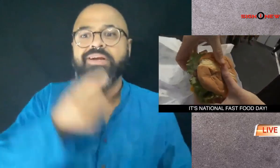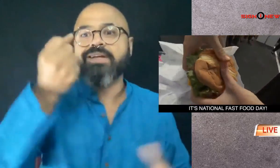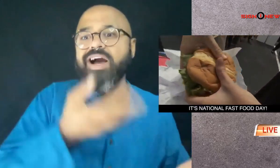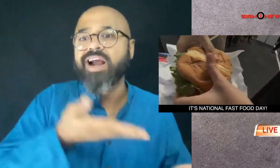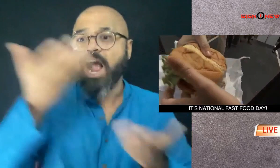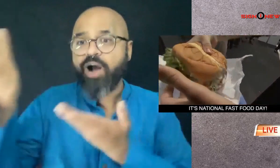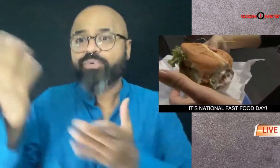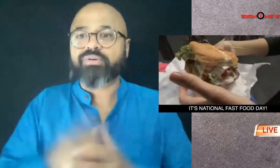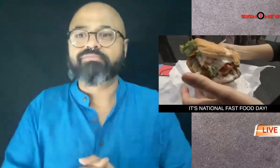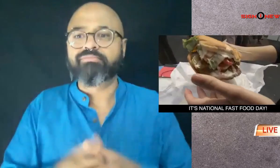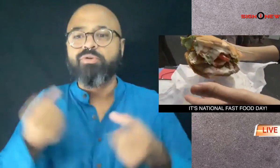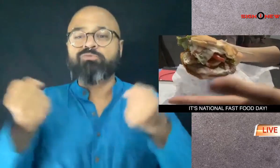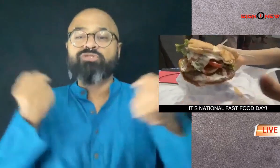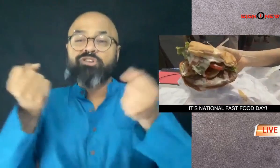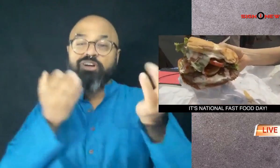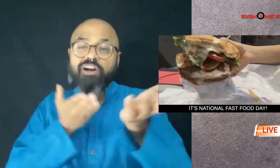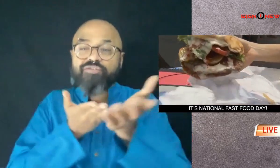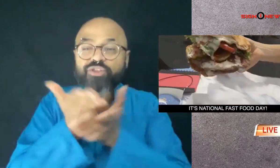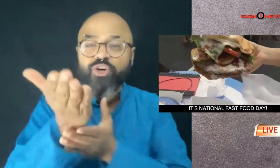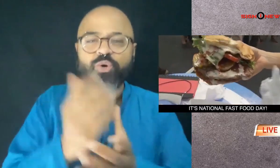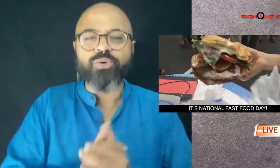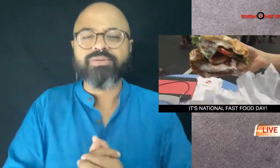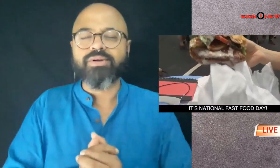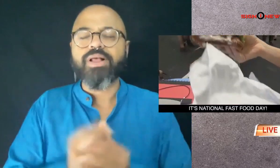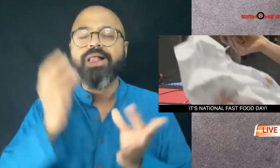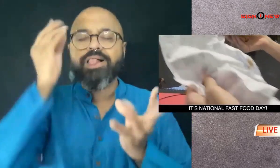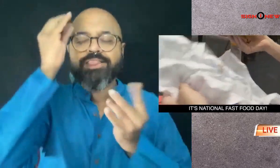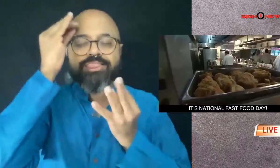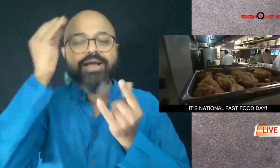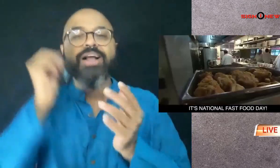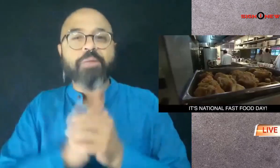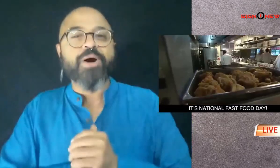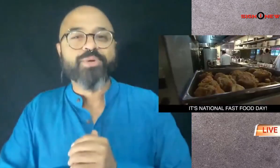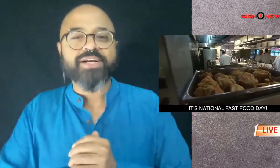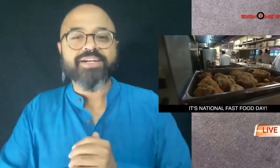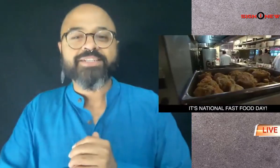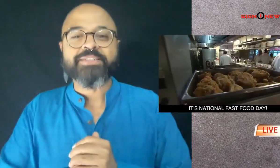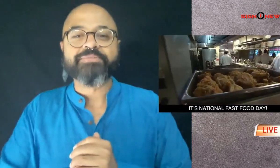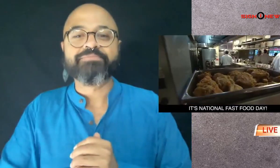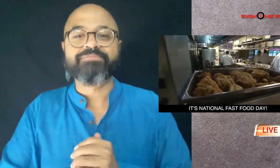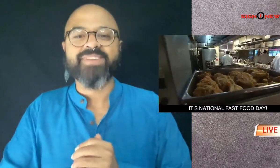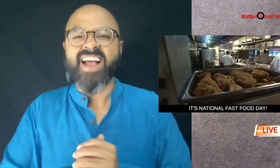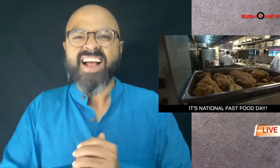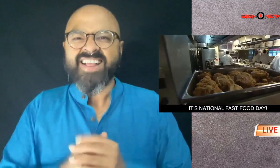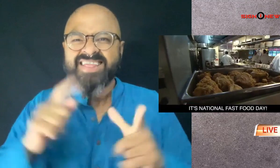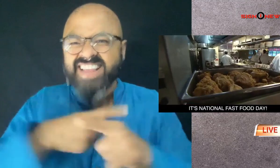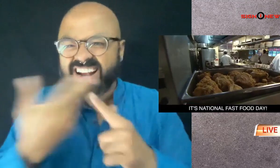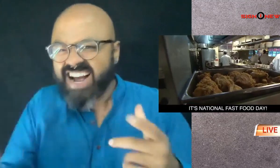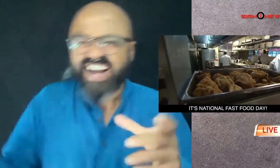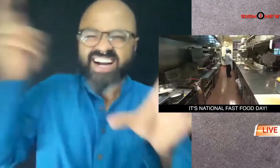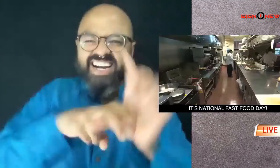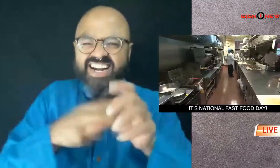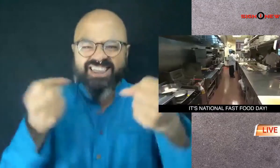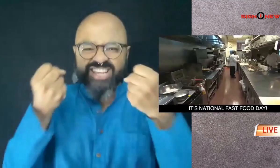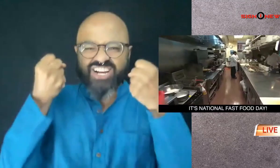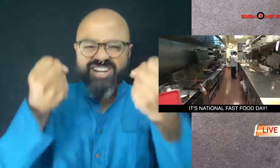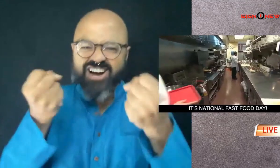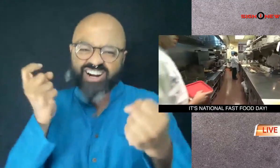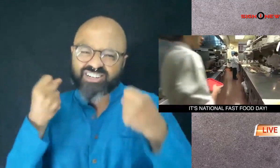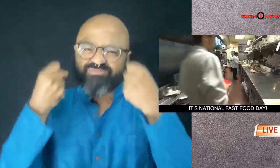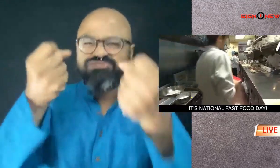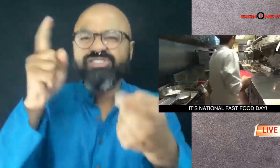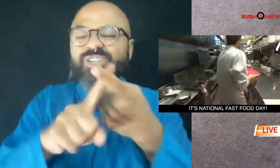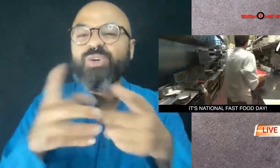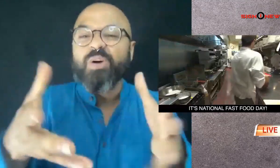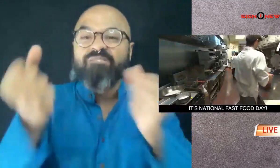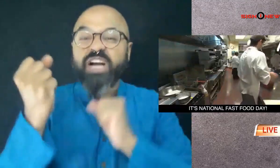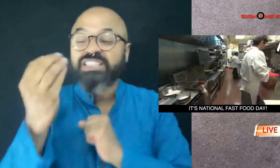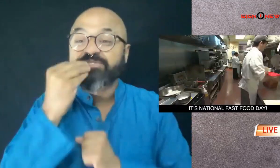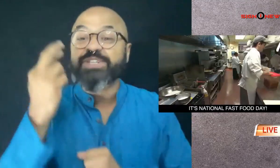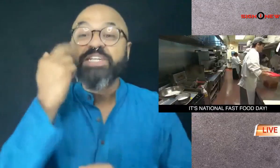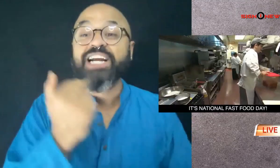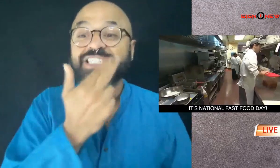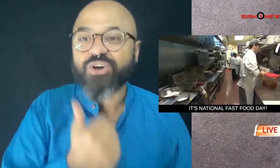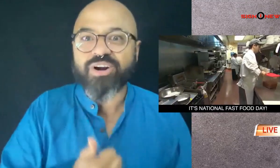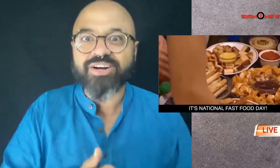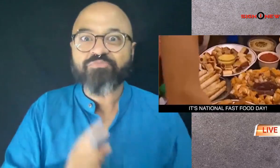think about it then get in your car drive to the fast food restaurant order and eat